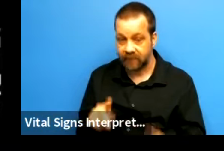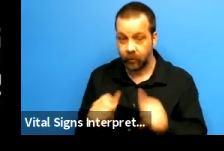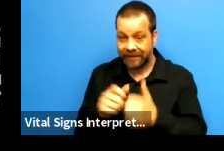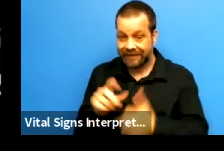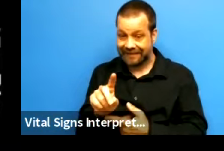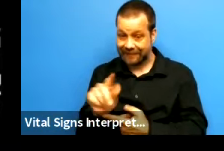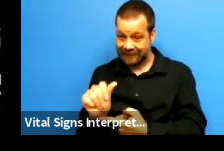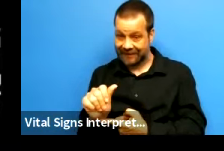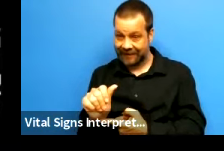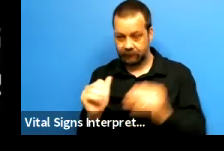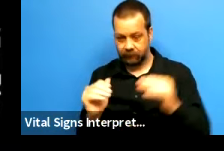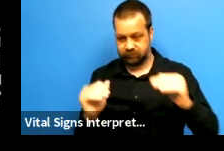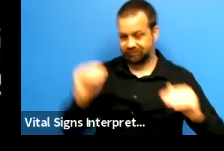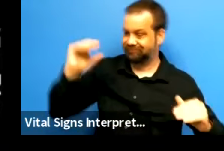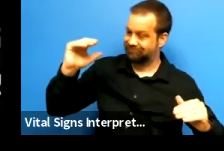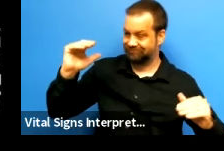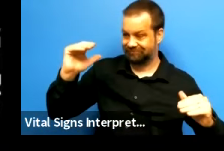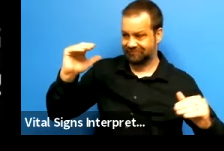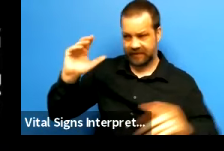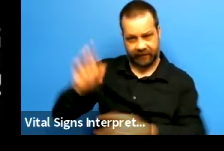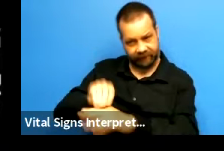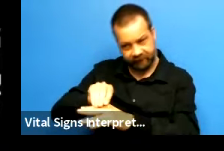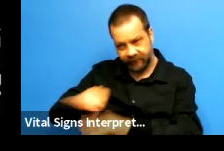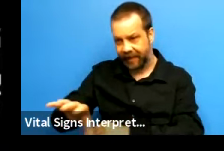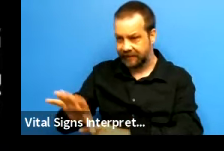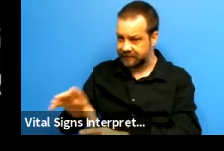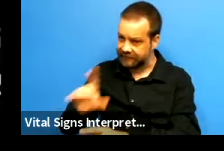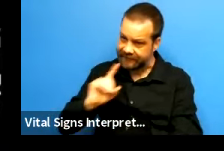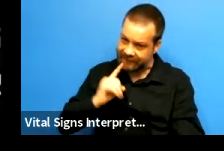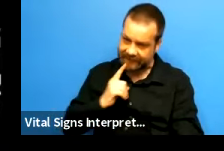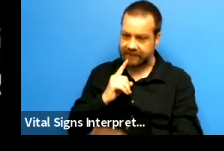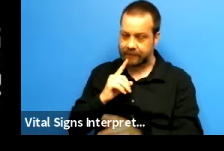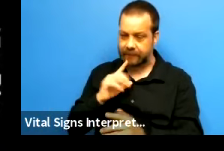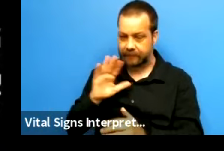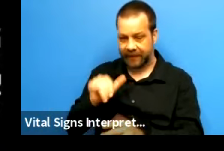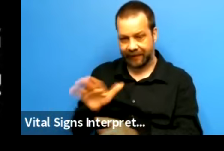disproportionately affected by the COVID pandemic.